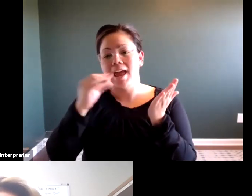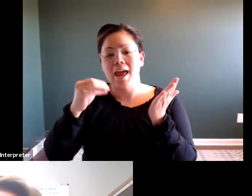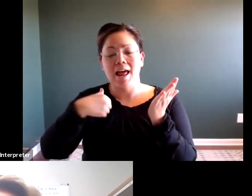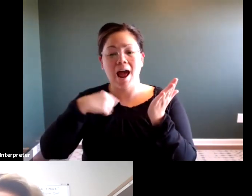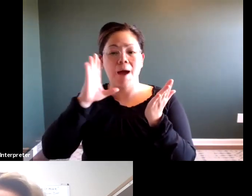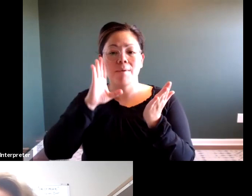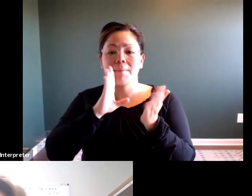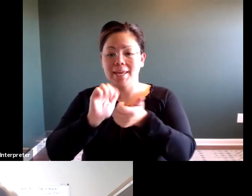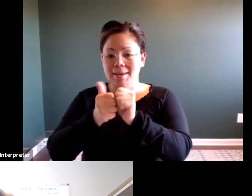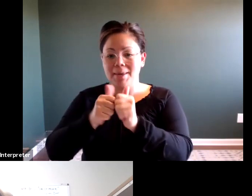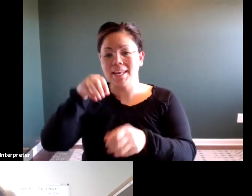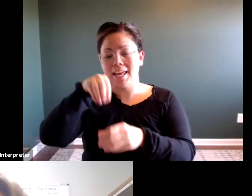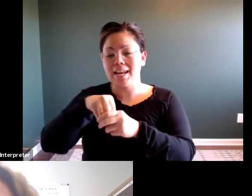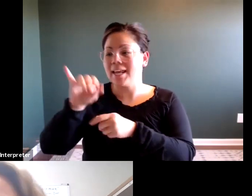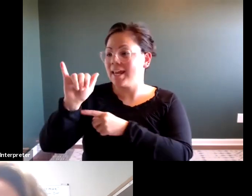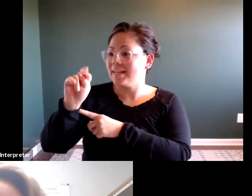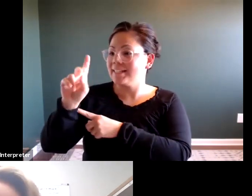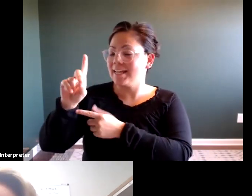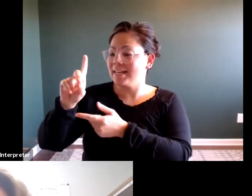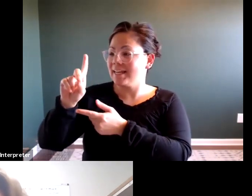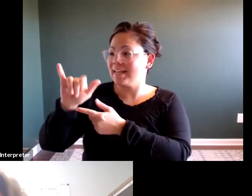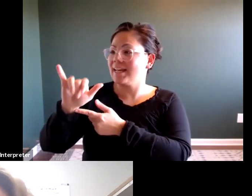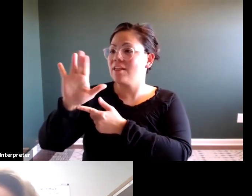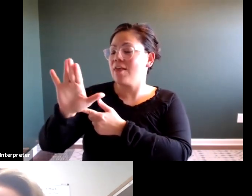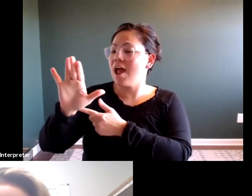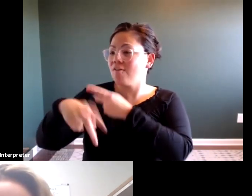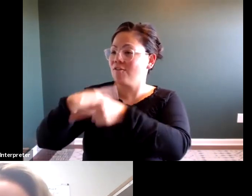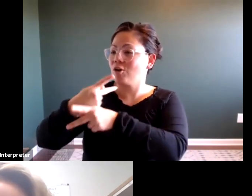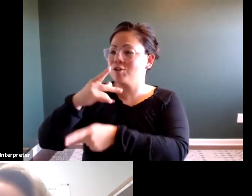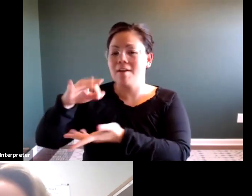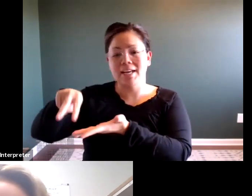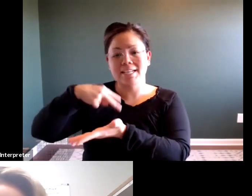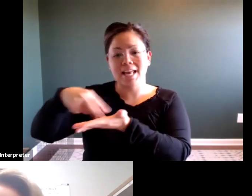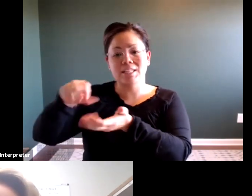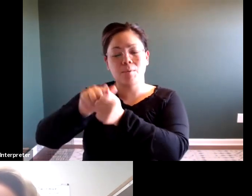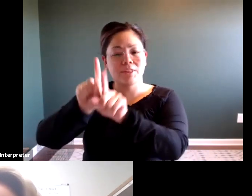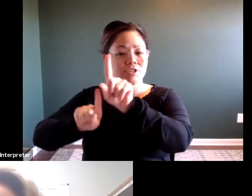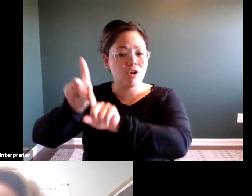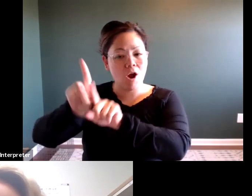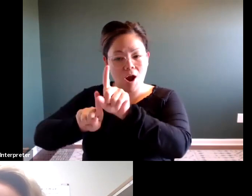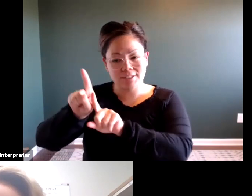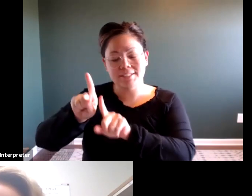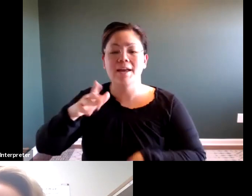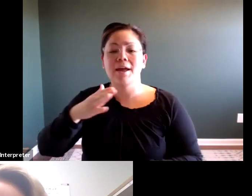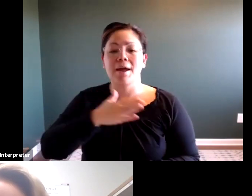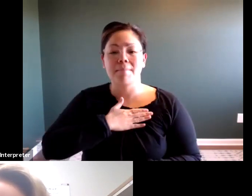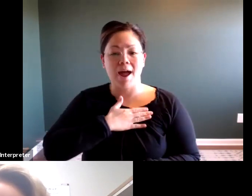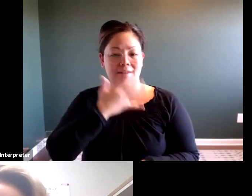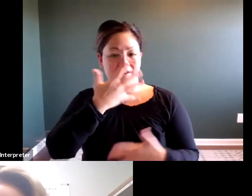in the Indie "Dancing with the Stars" competition at the encouragement of my five daughters.